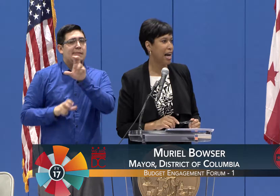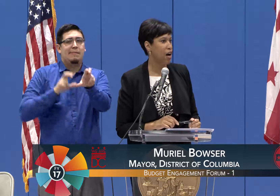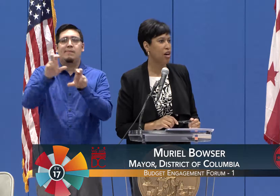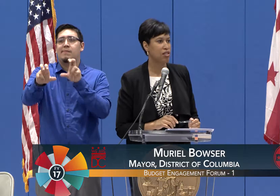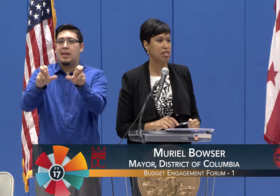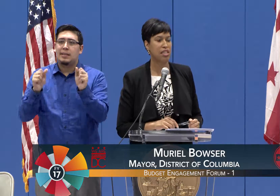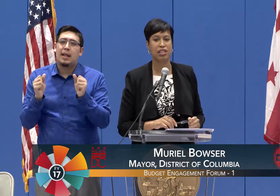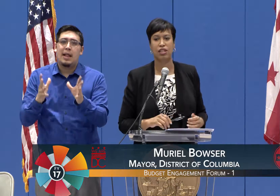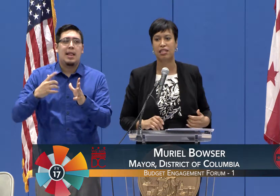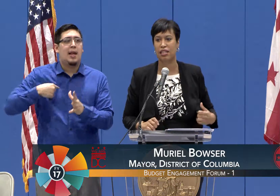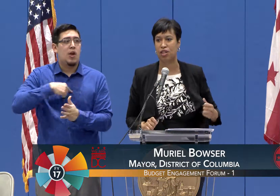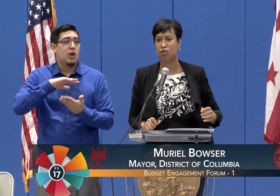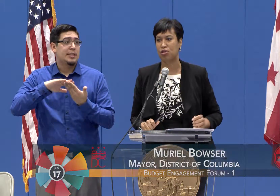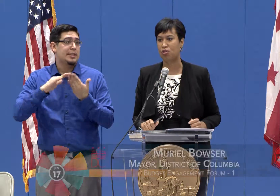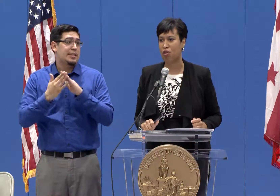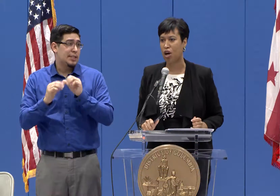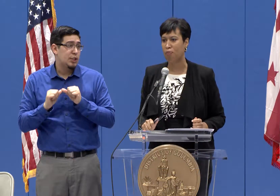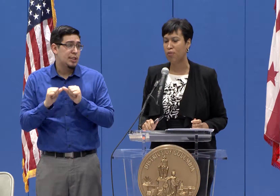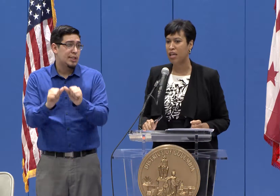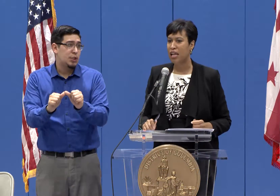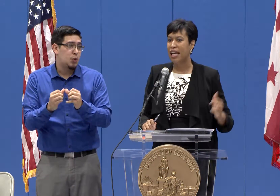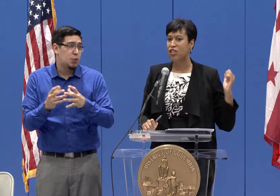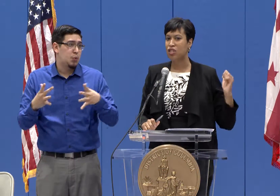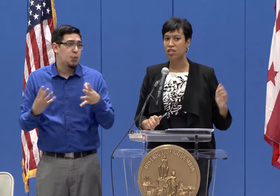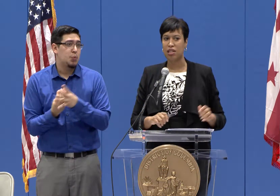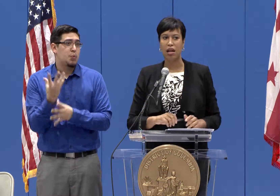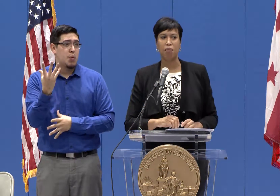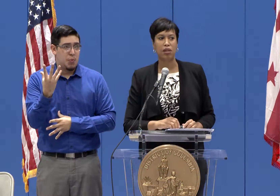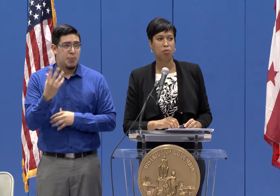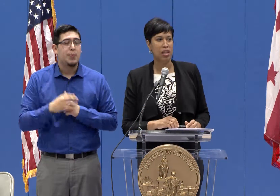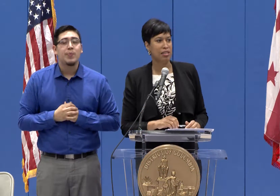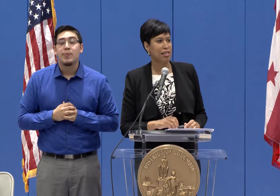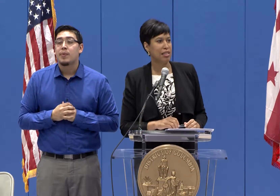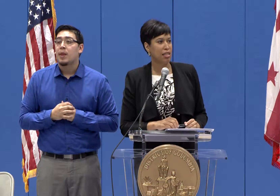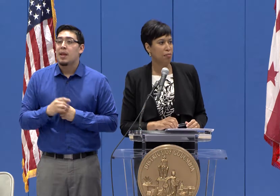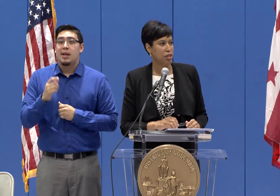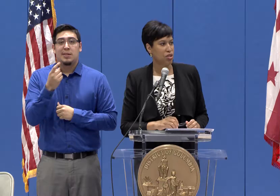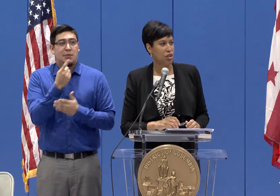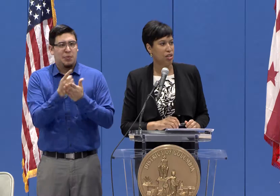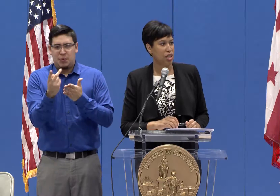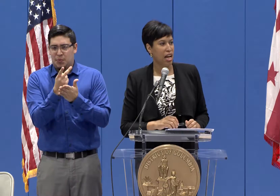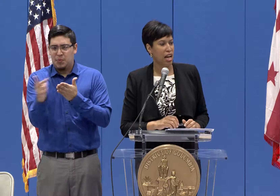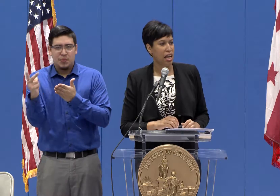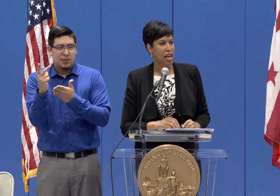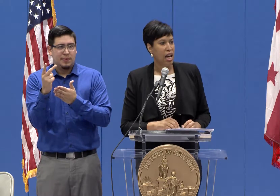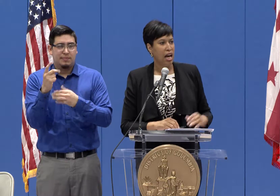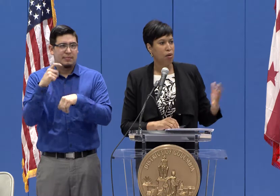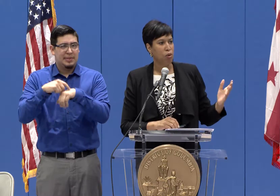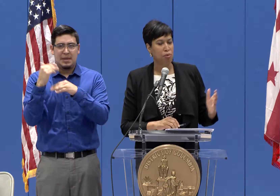ALLOW OUR CITY TO CONTINUE TO GROW. IN JUST A COUPLE OF WEEKS, THE CITY ADMINISTRATOR AND I WITH